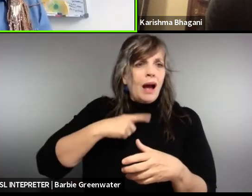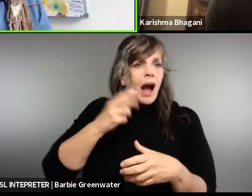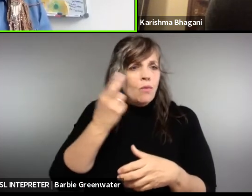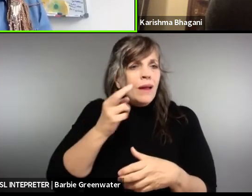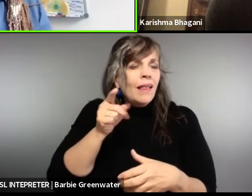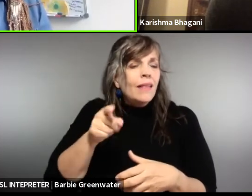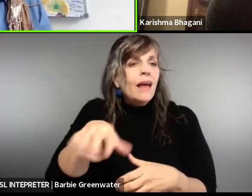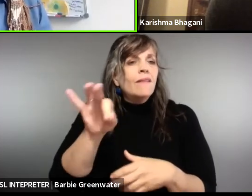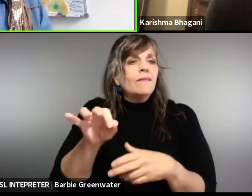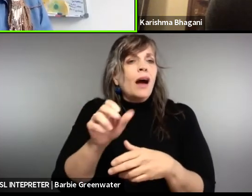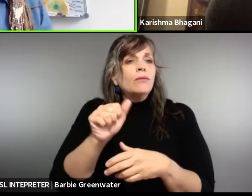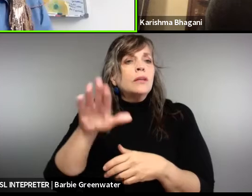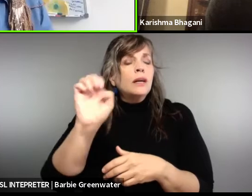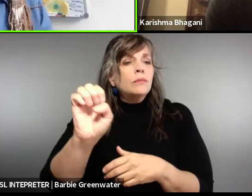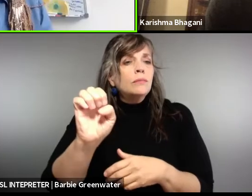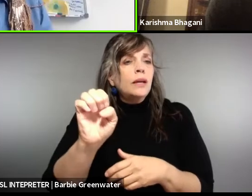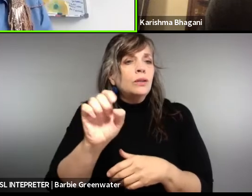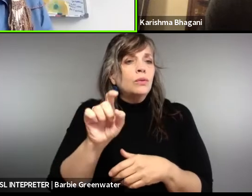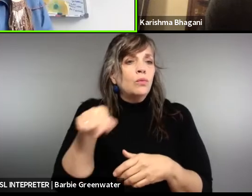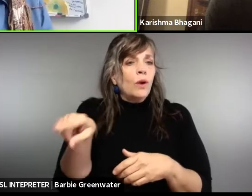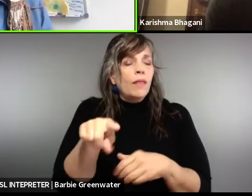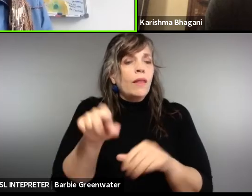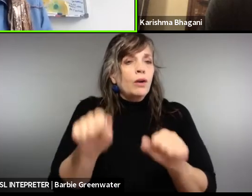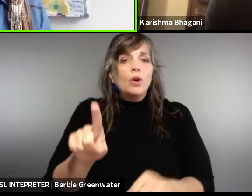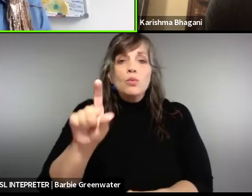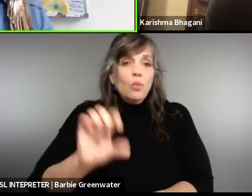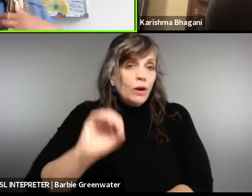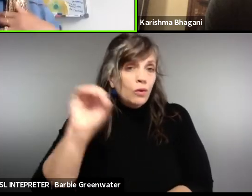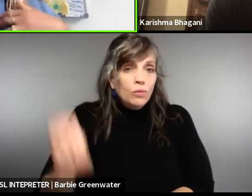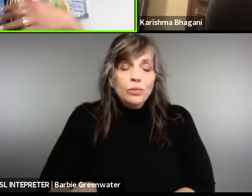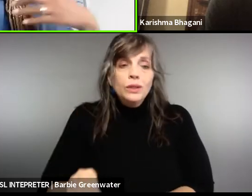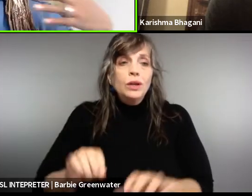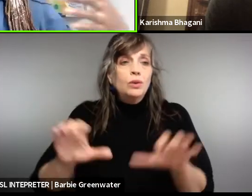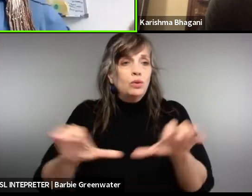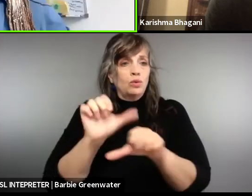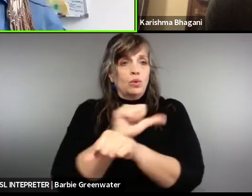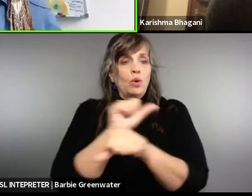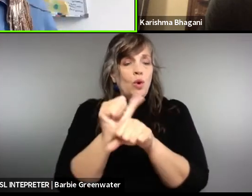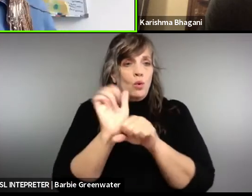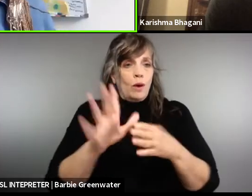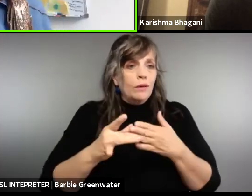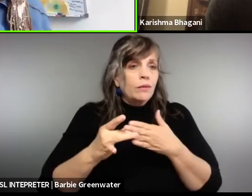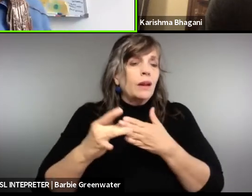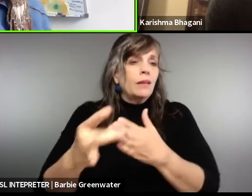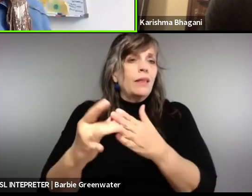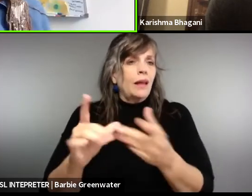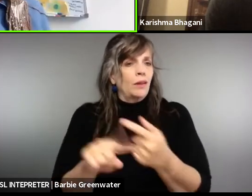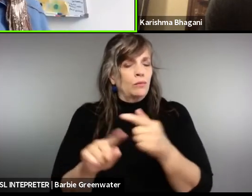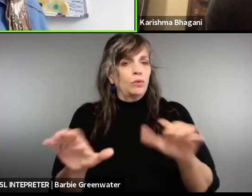where they could 100% do the work that had driven them to be in theater in the first place.